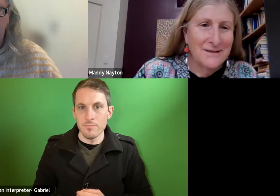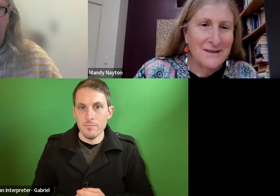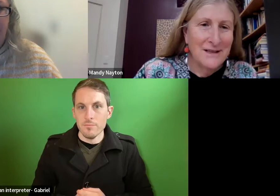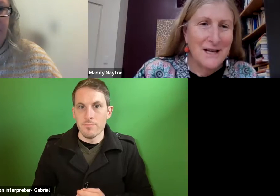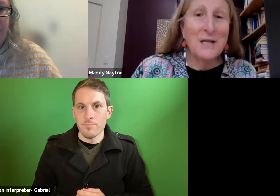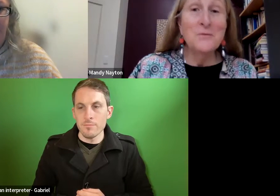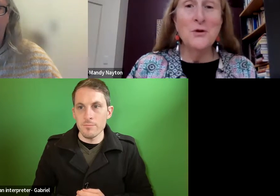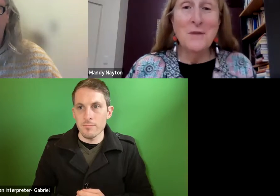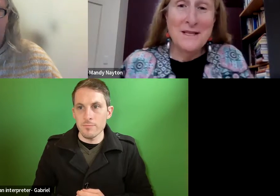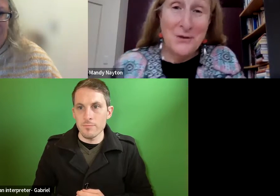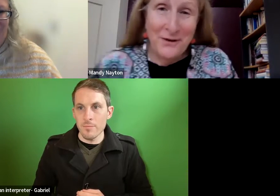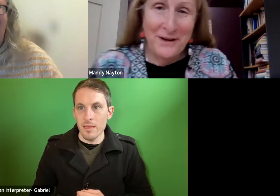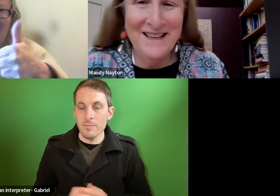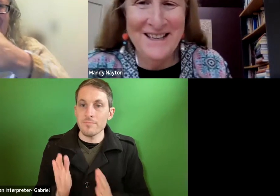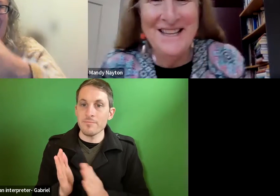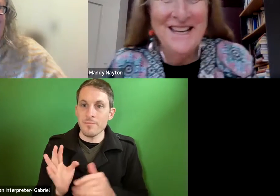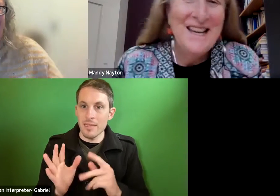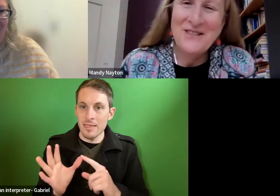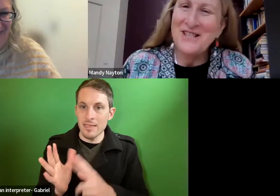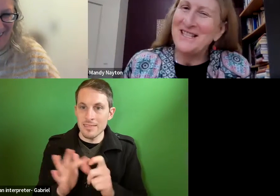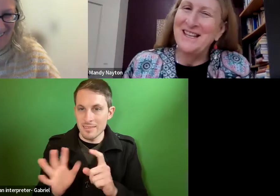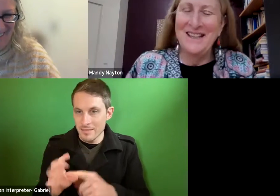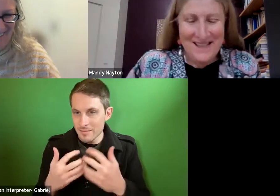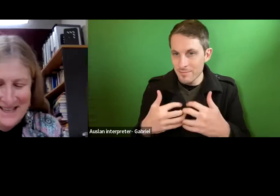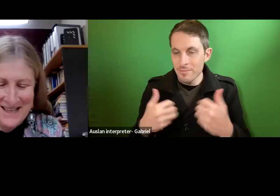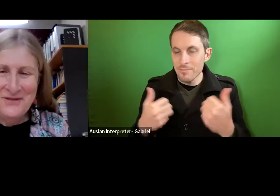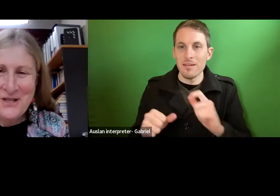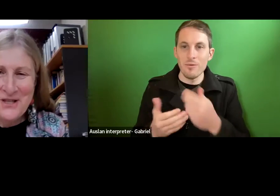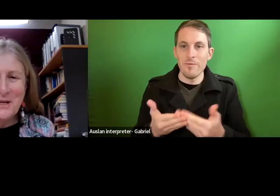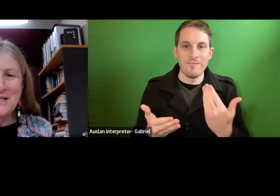So Mandy, just- MANDY NAYTON: Unmute myself. Well done. MANDY: Which is always